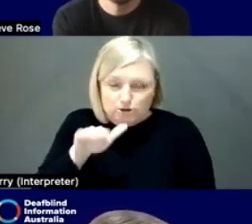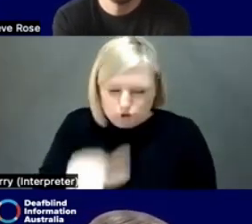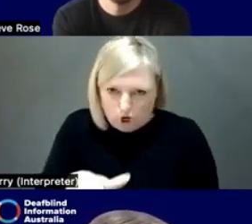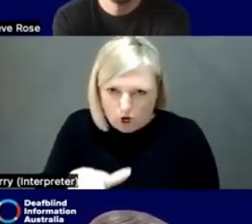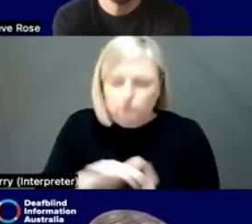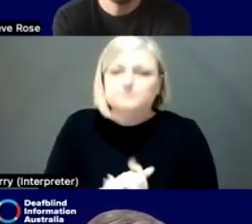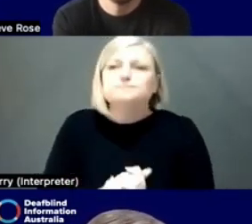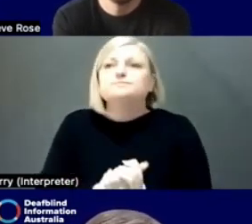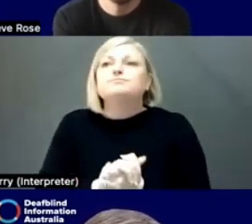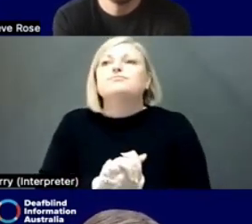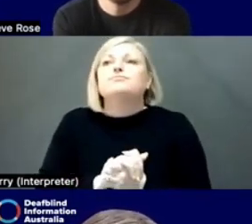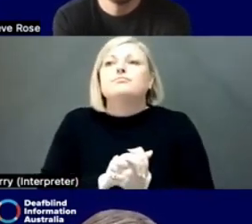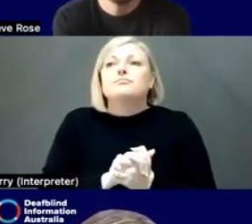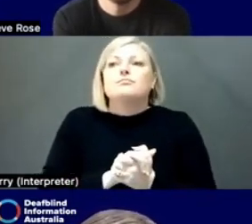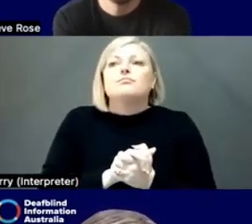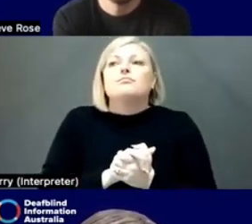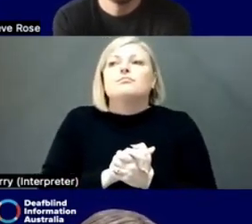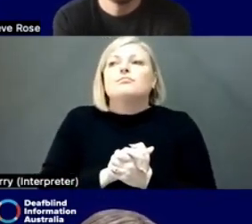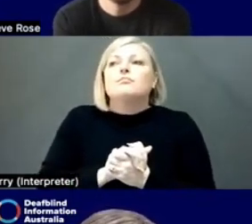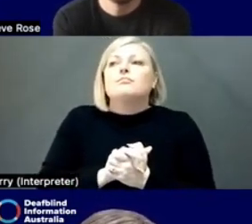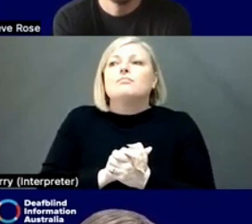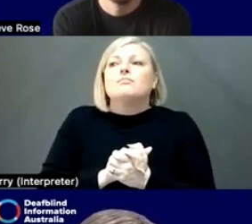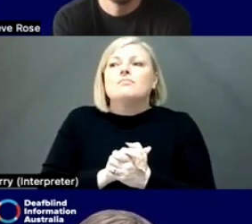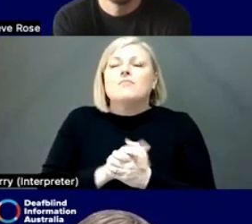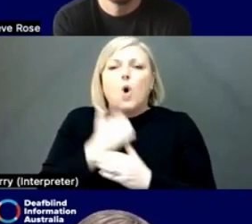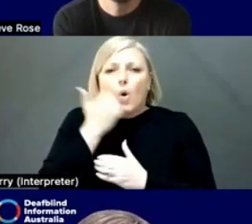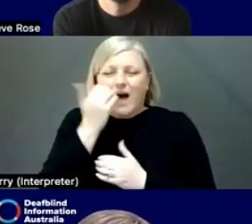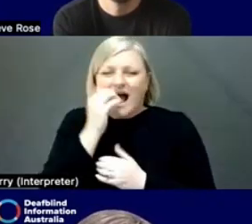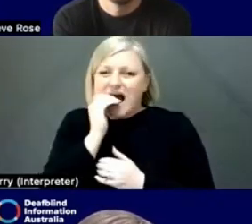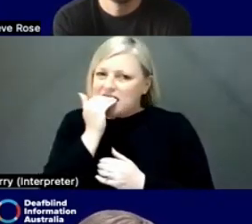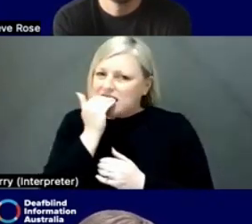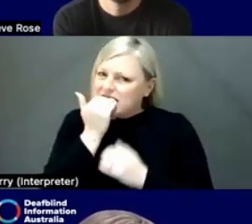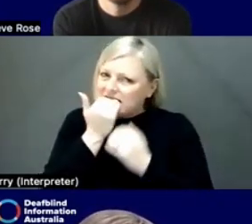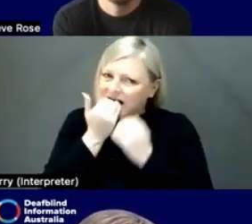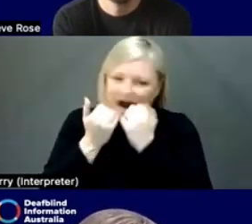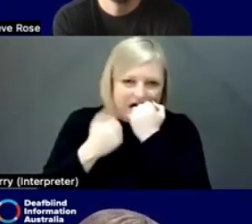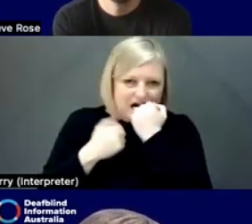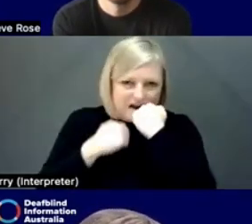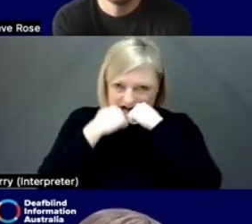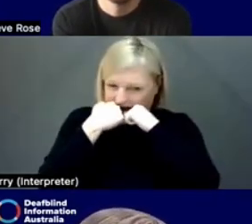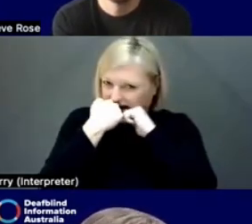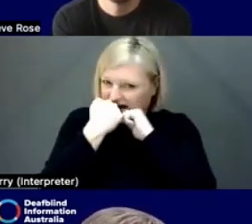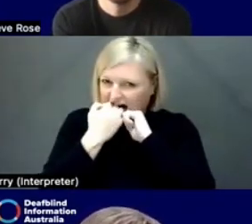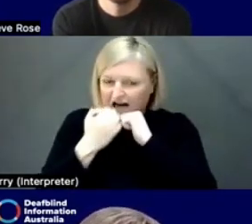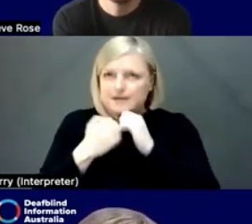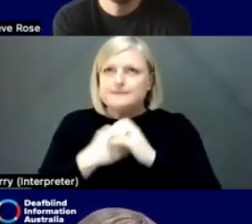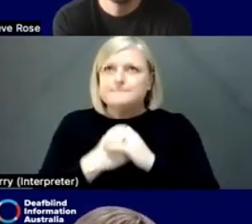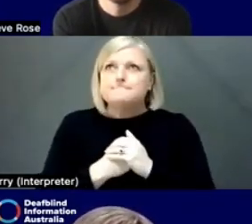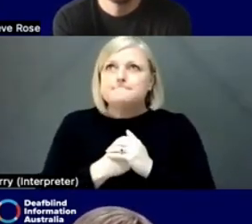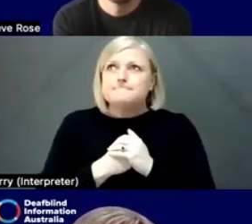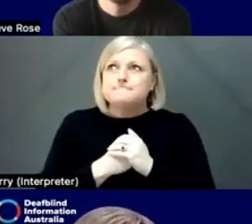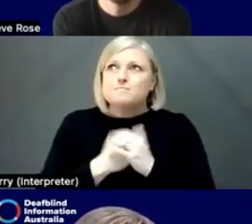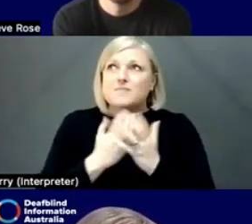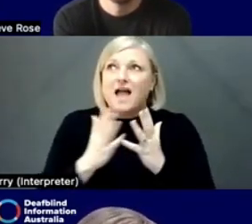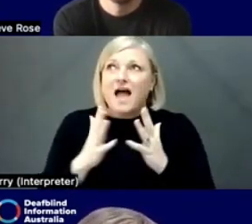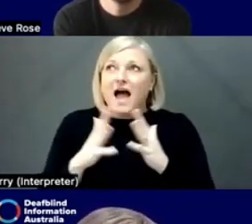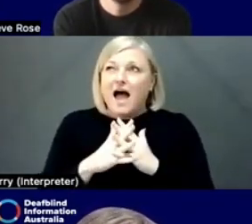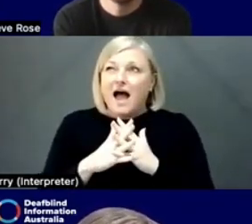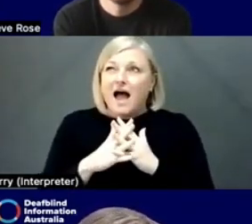hands constantly in her mouth, and to some degree, tactile defensive,